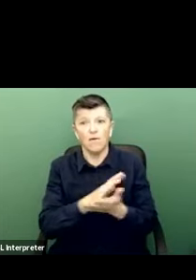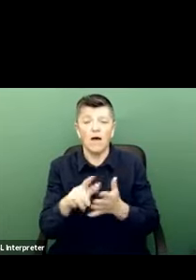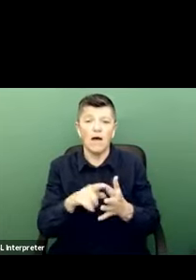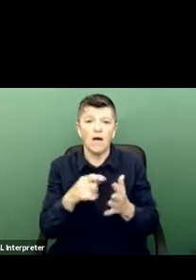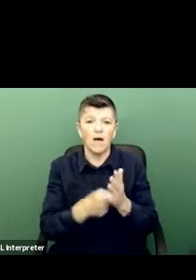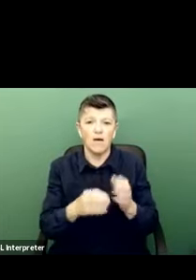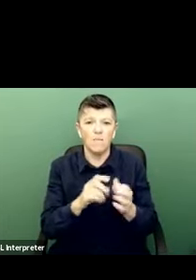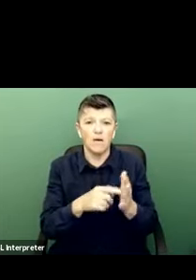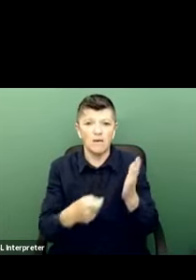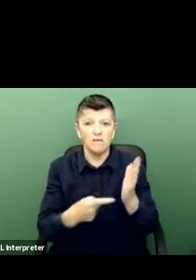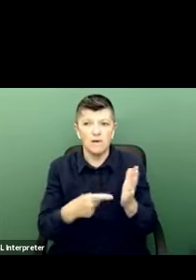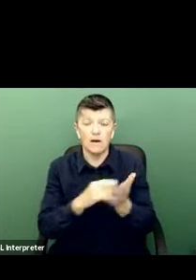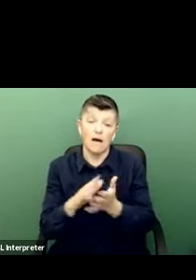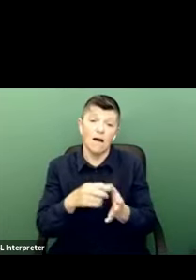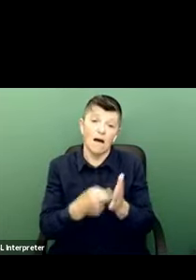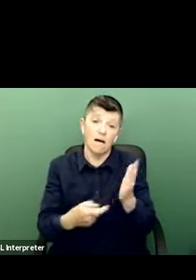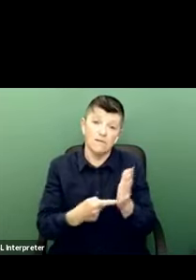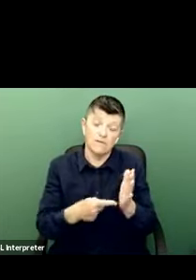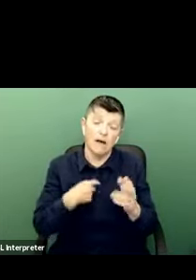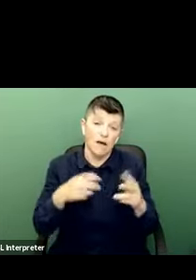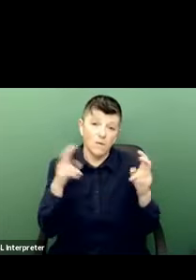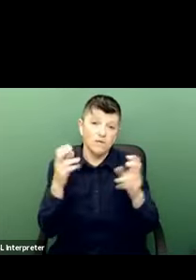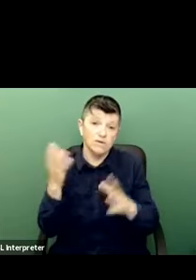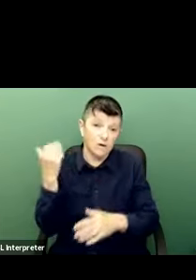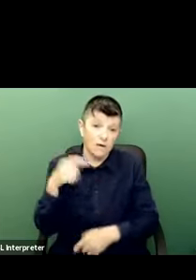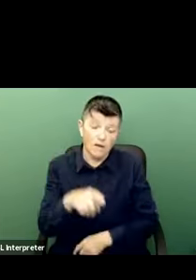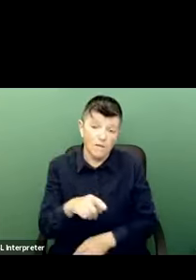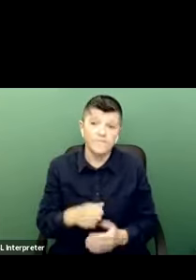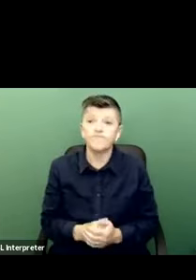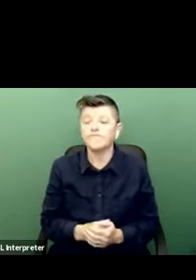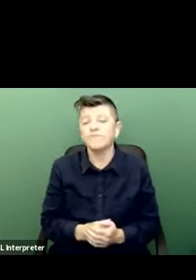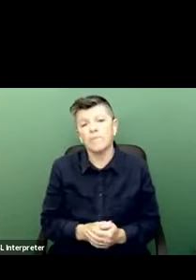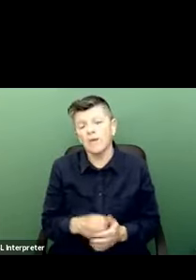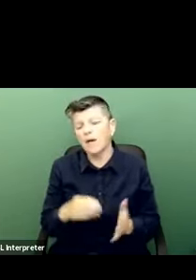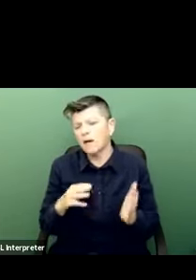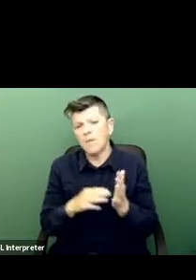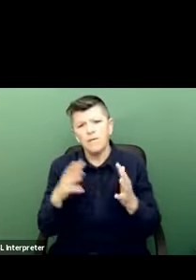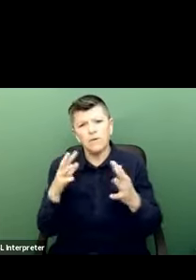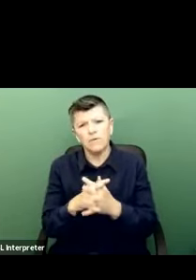on a privileged user term right. Seeing it in specifically